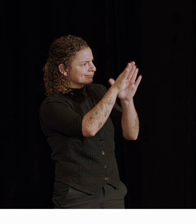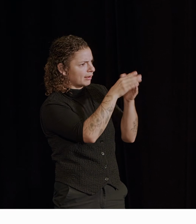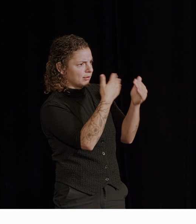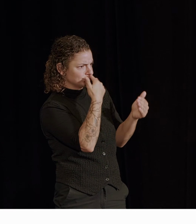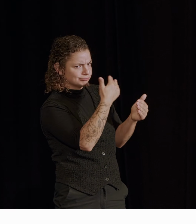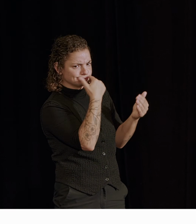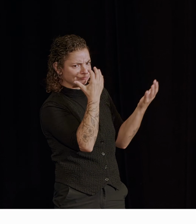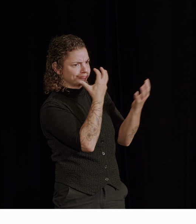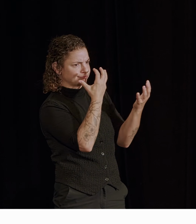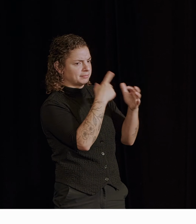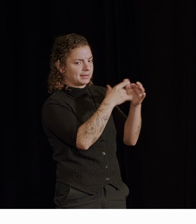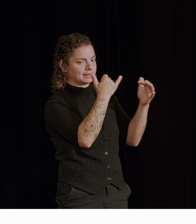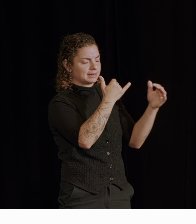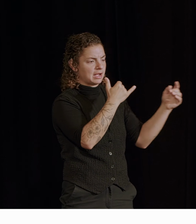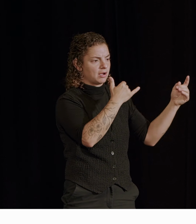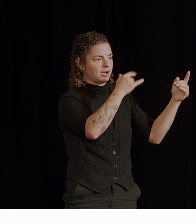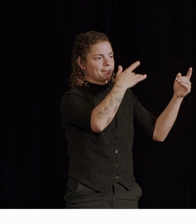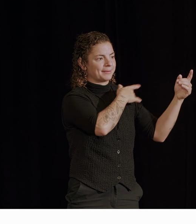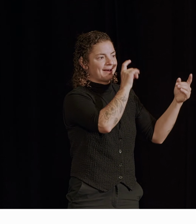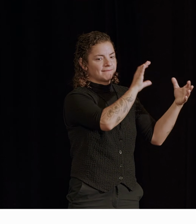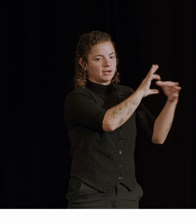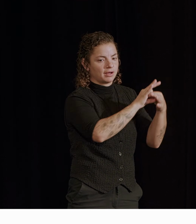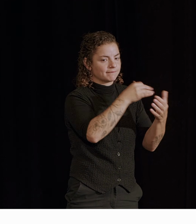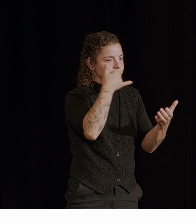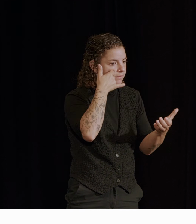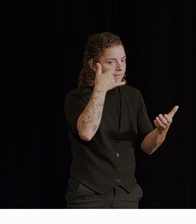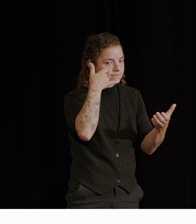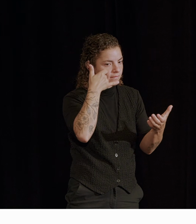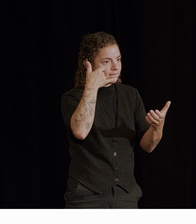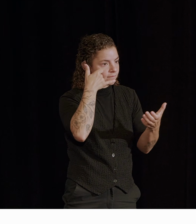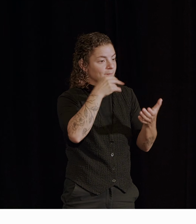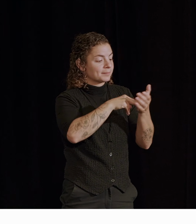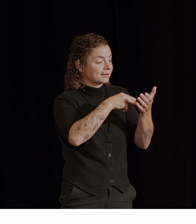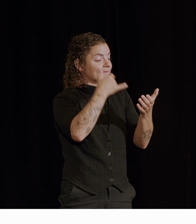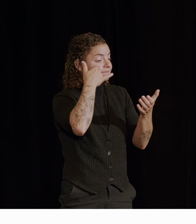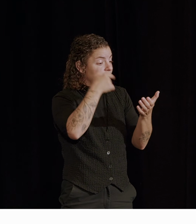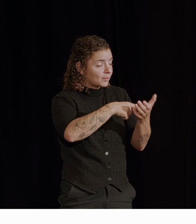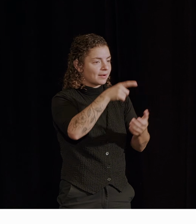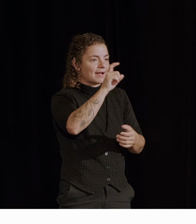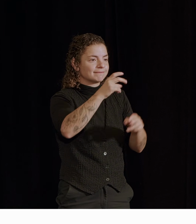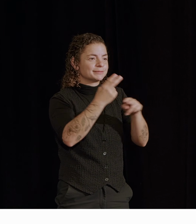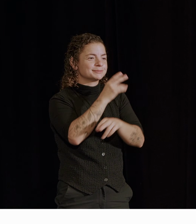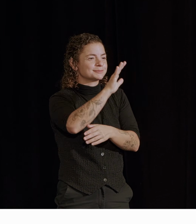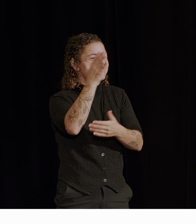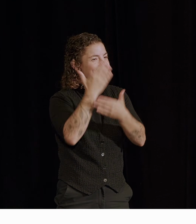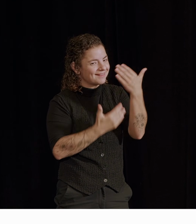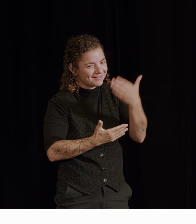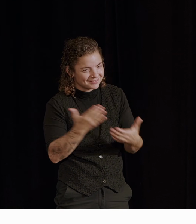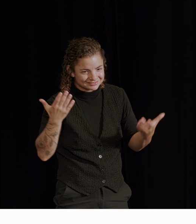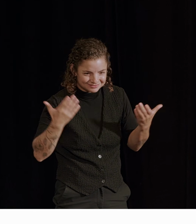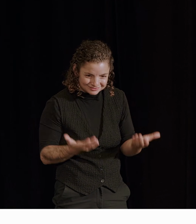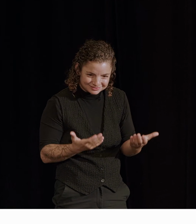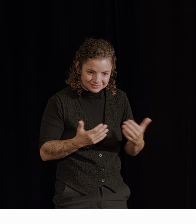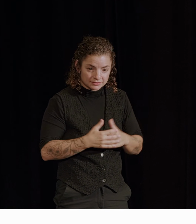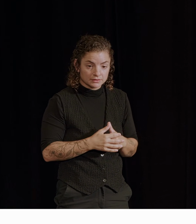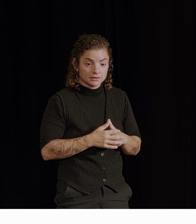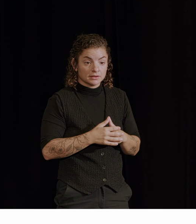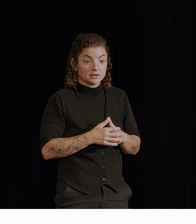you're now using up a hand that could otherwise be used for something else. I think the wearable aspect of this type of device